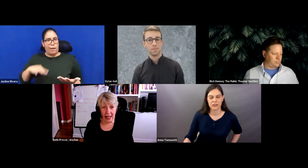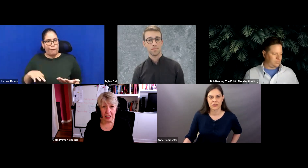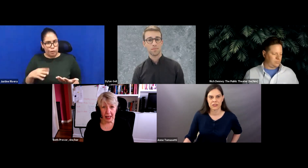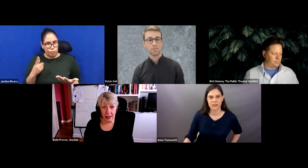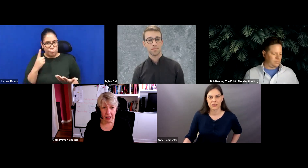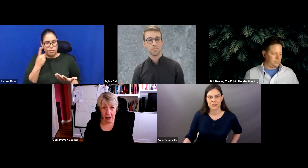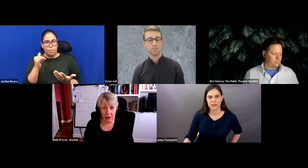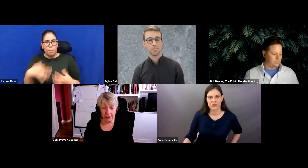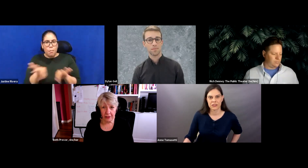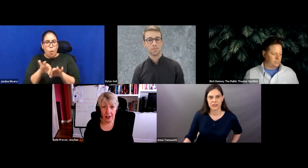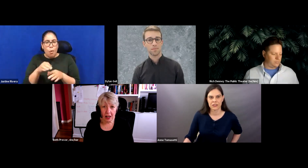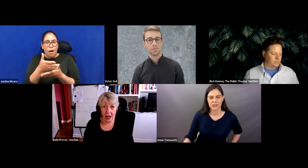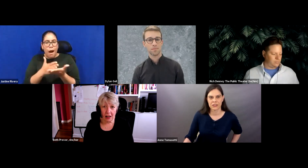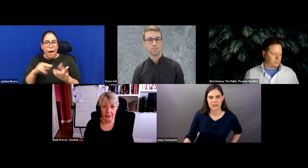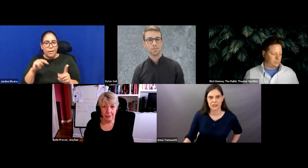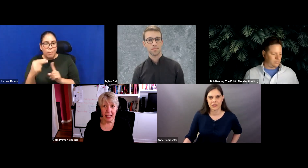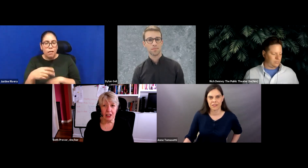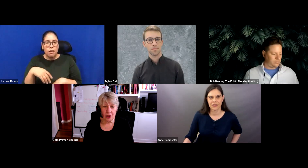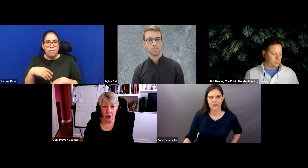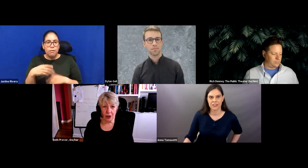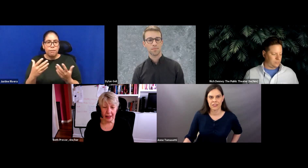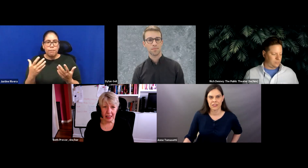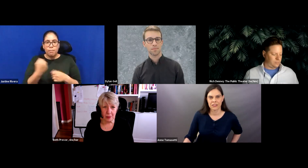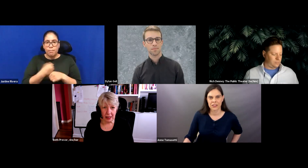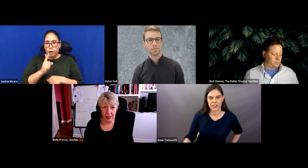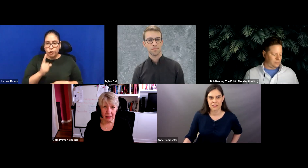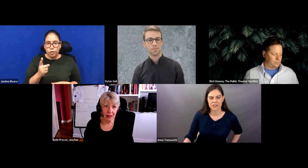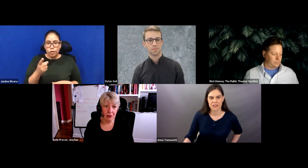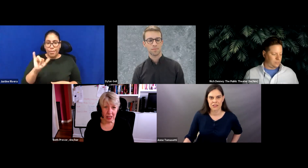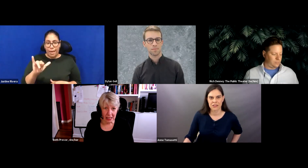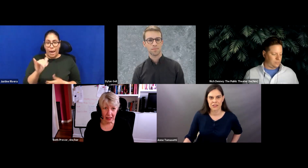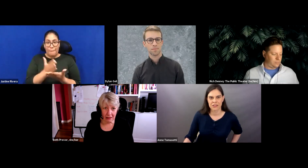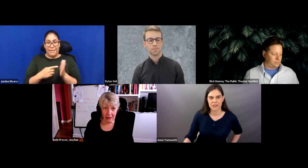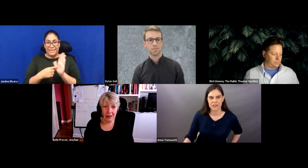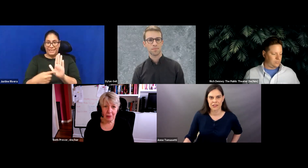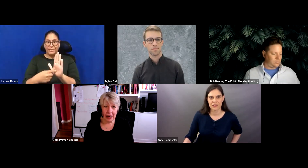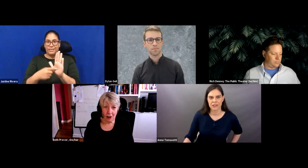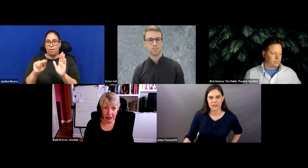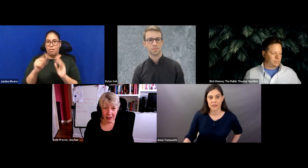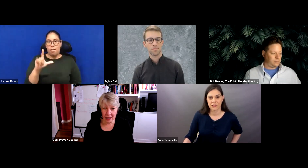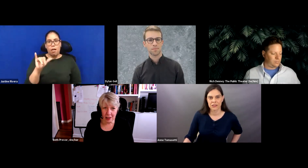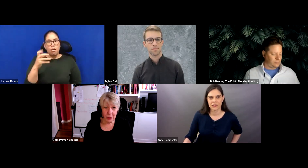aspect of making sure that this piece was seen by audiences,